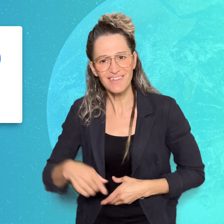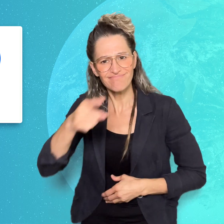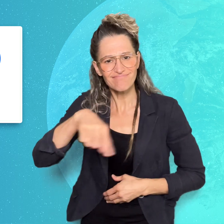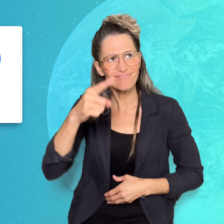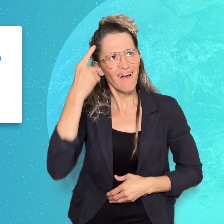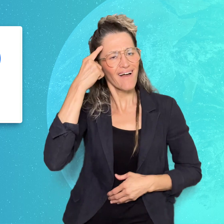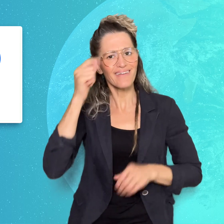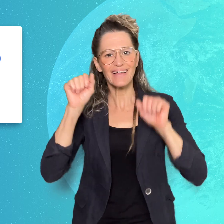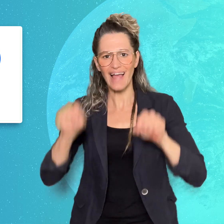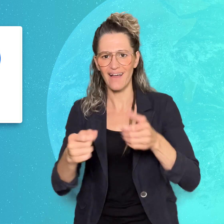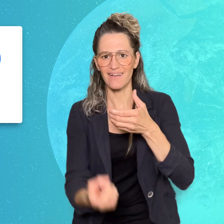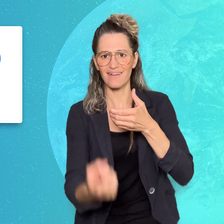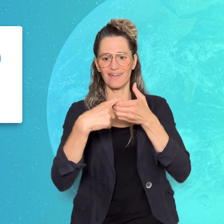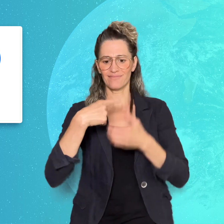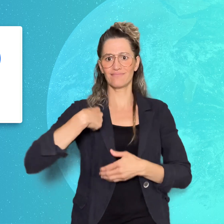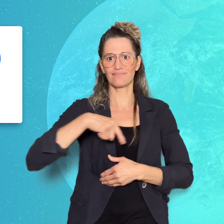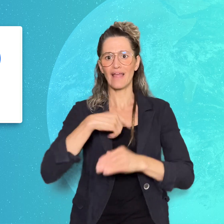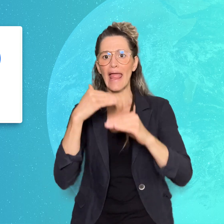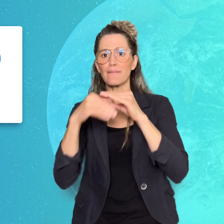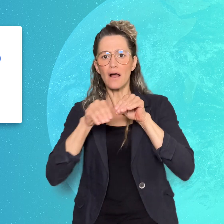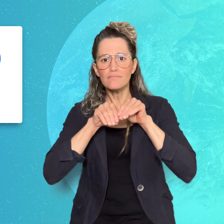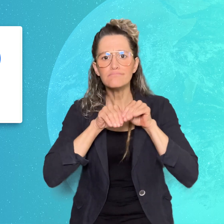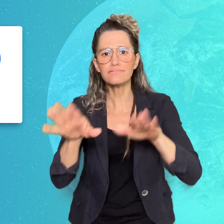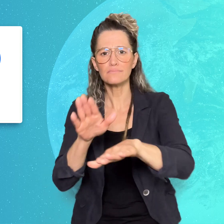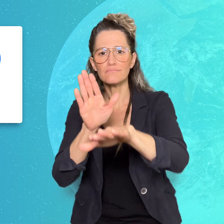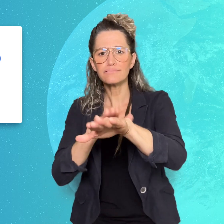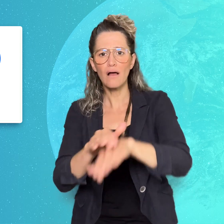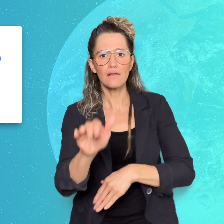Be sure to subscribe to our email newsletter